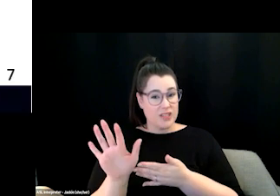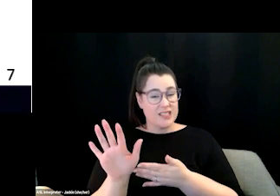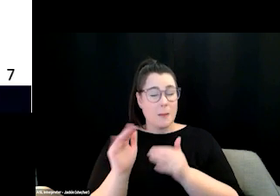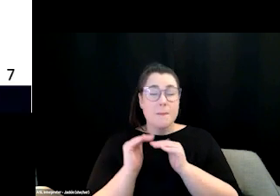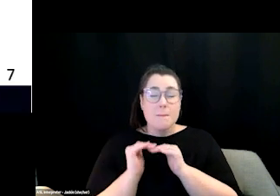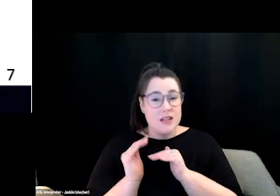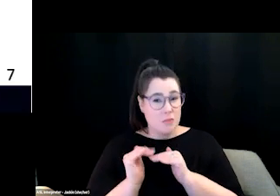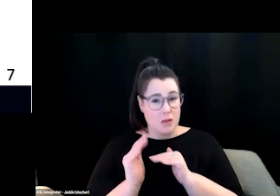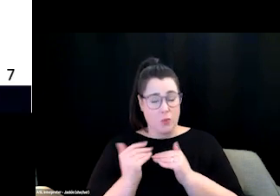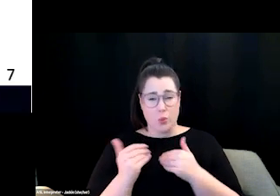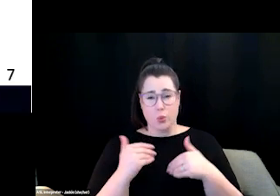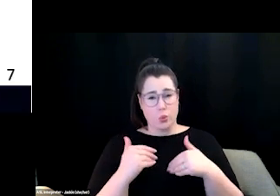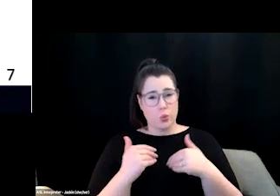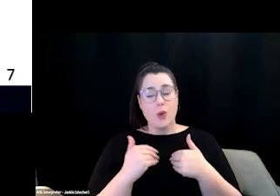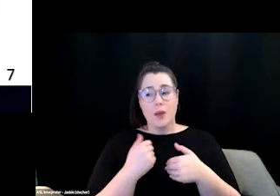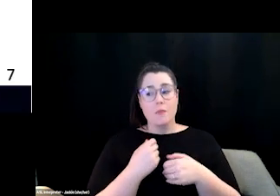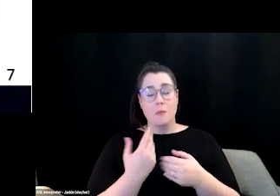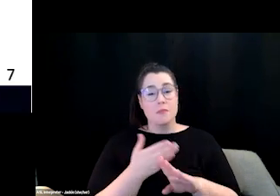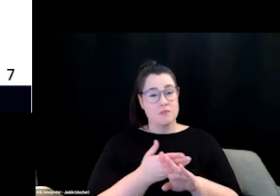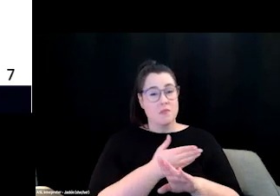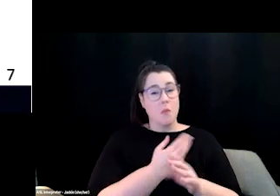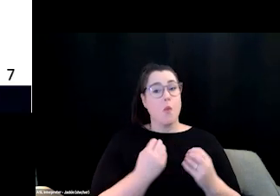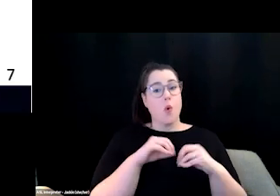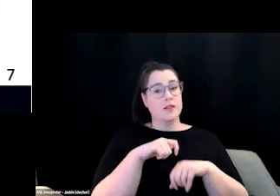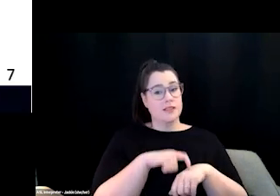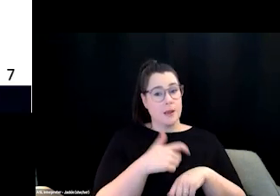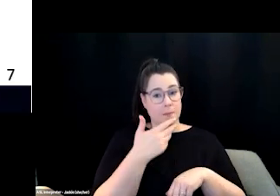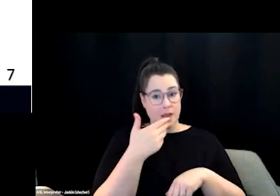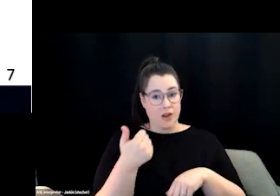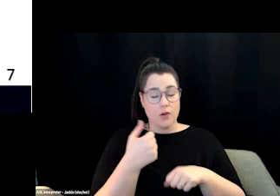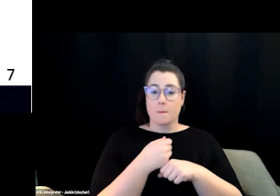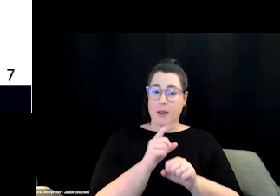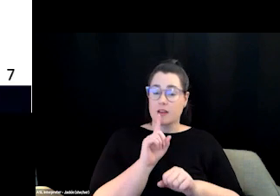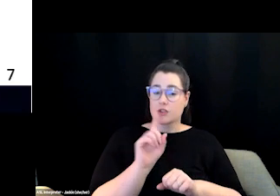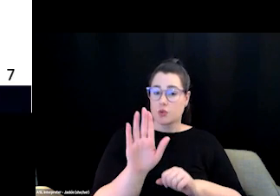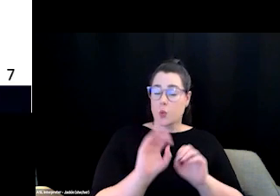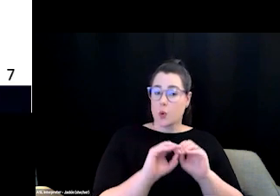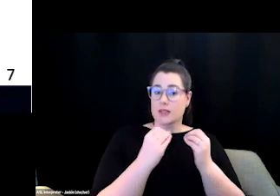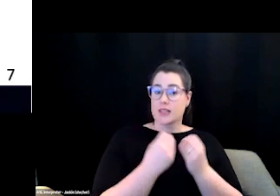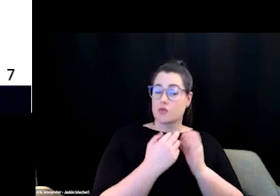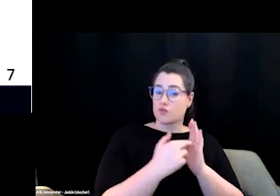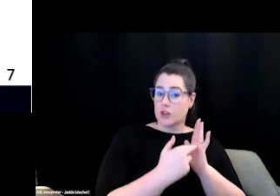make sure your organization is registered in SAM.gov and you have an active UEI number.